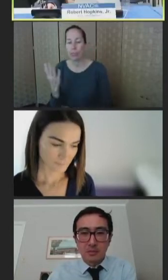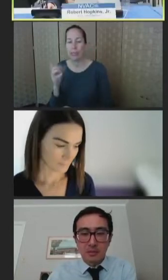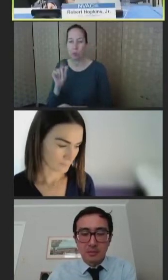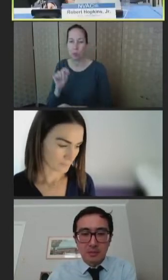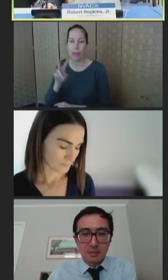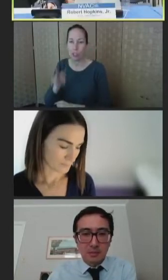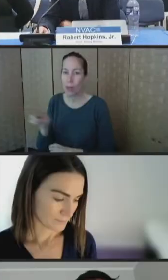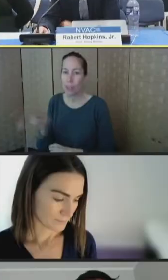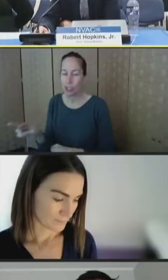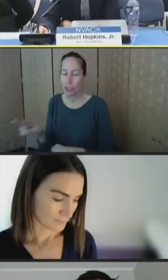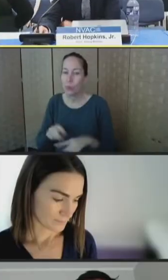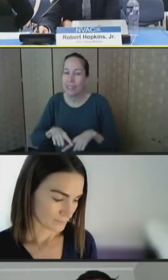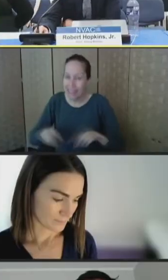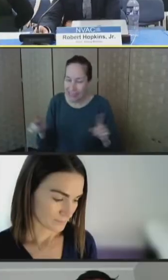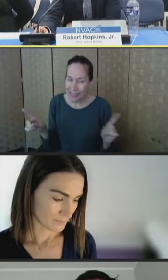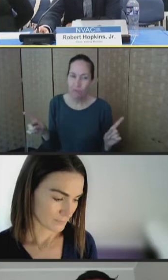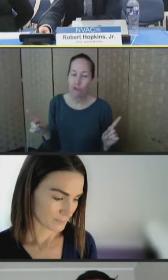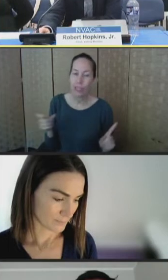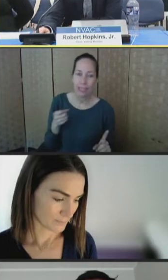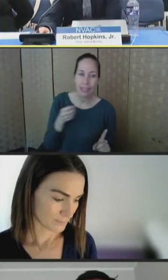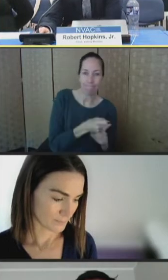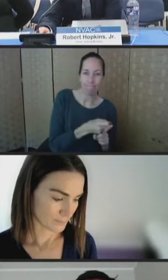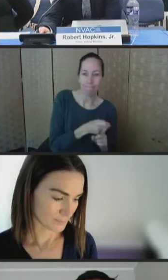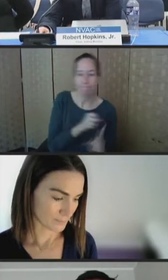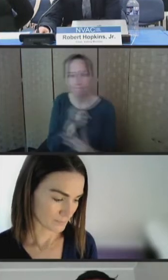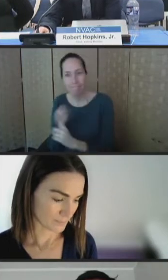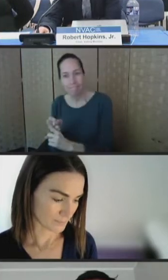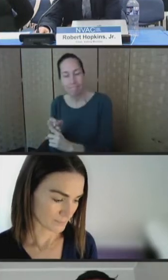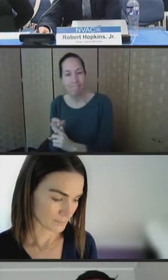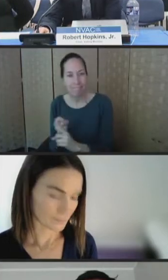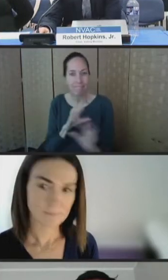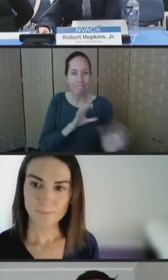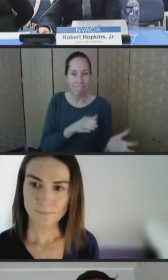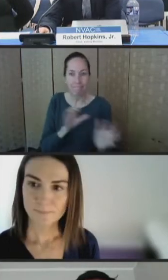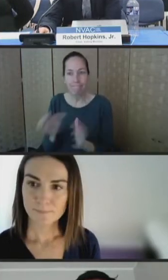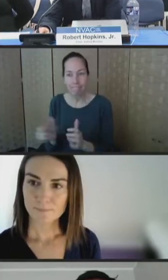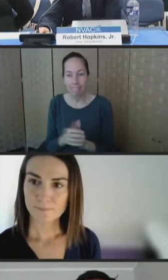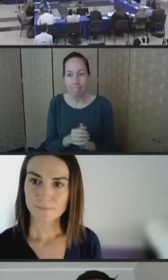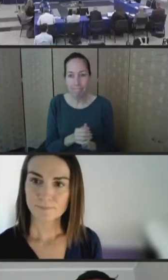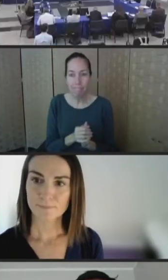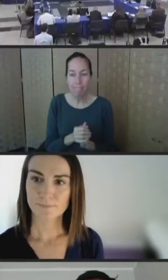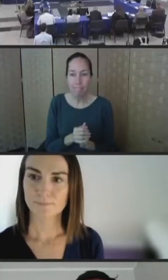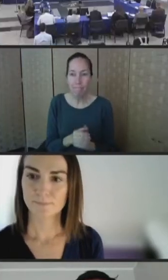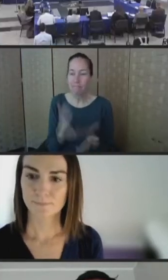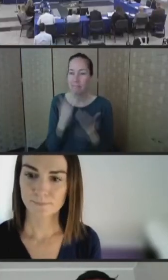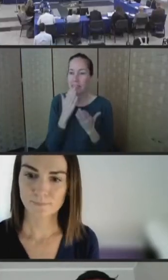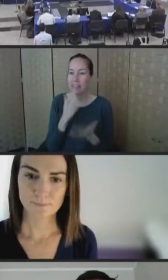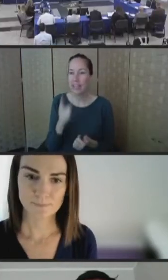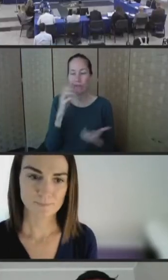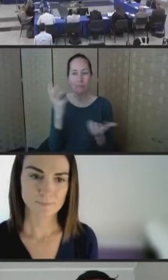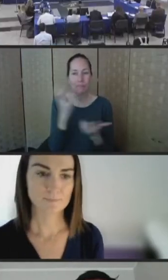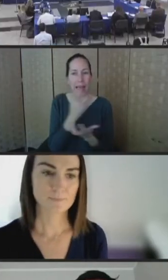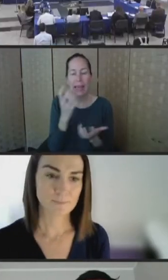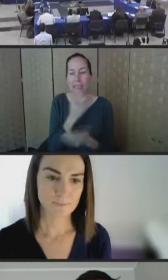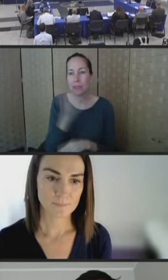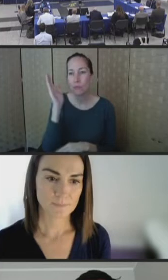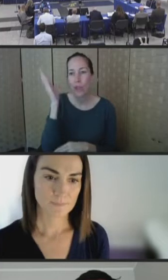Jeff Duchin: Thank you for these amazing presentations. These are so important to help